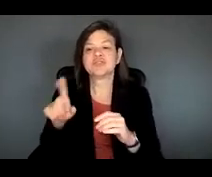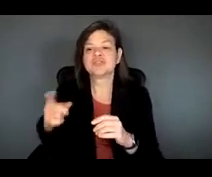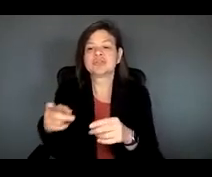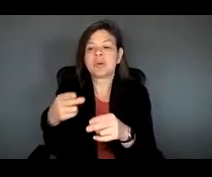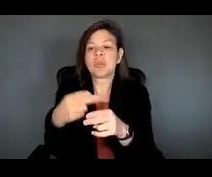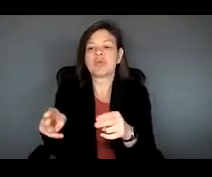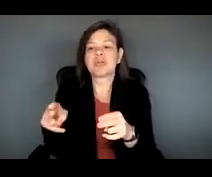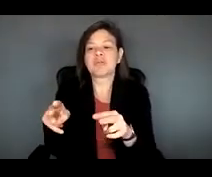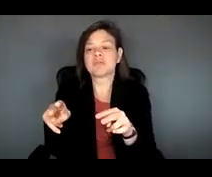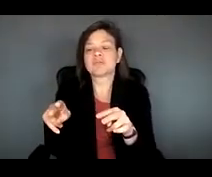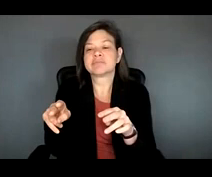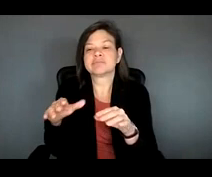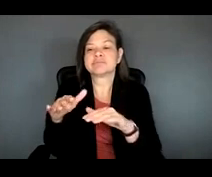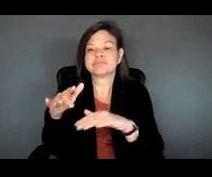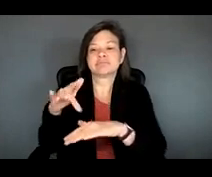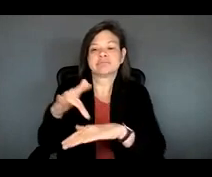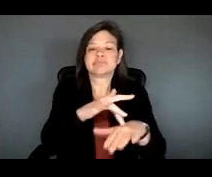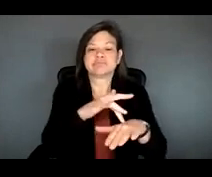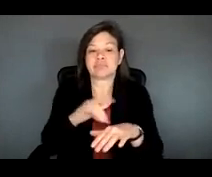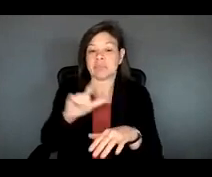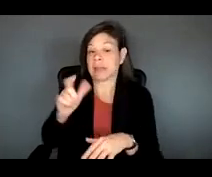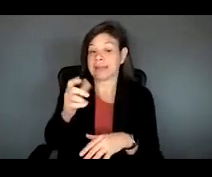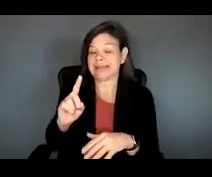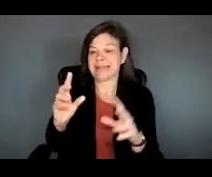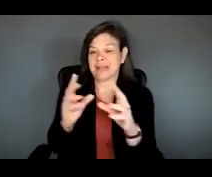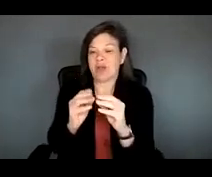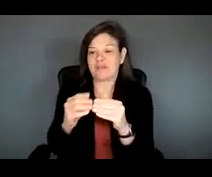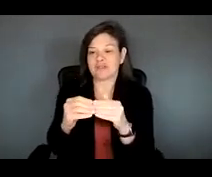The LEAD conference started -- it wasn't titled that then